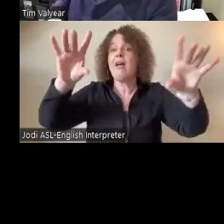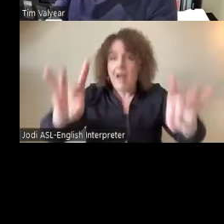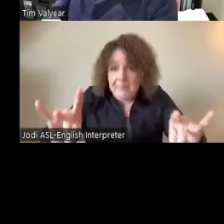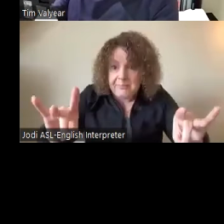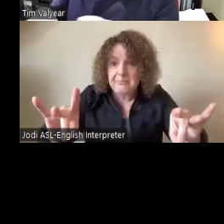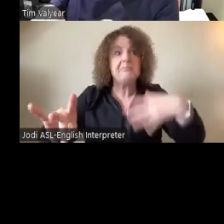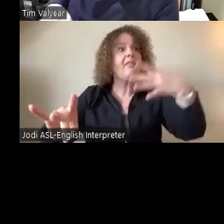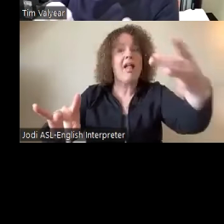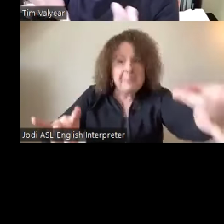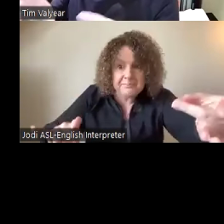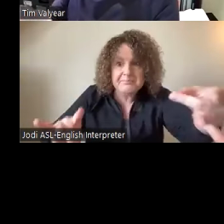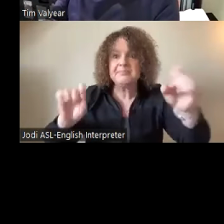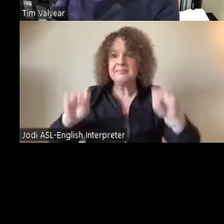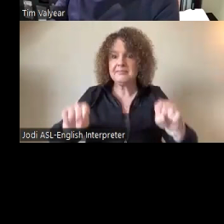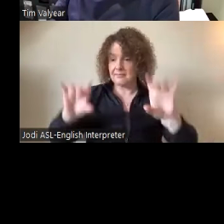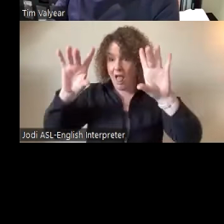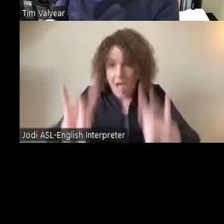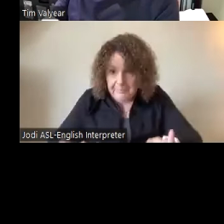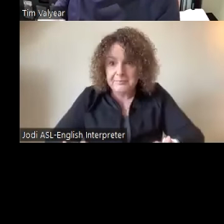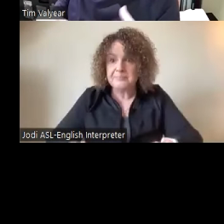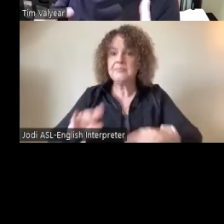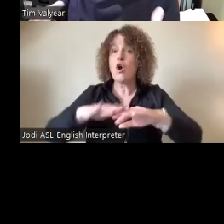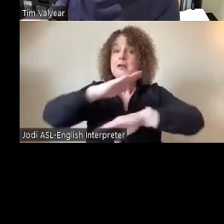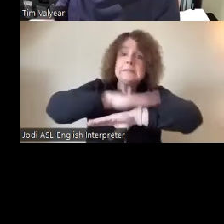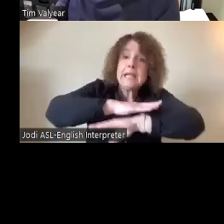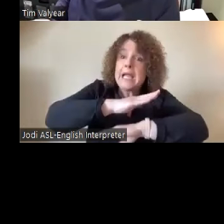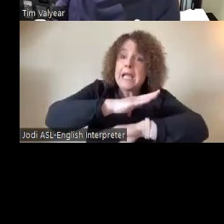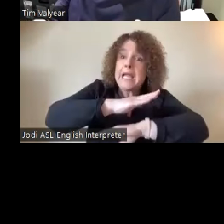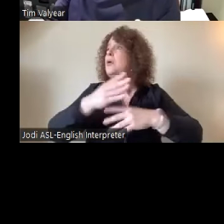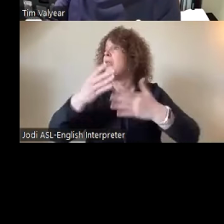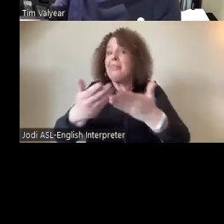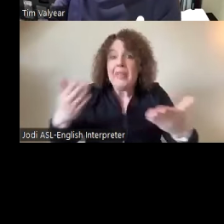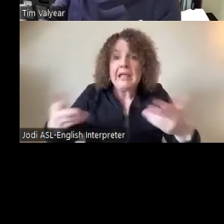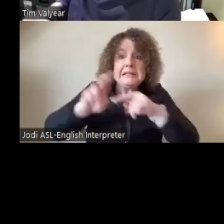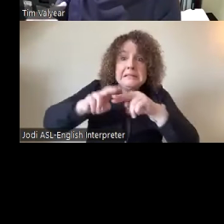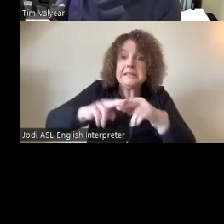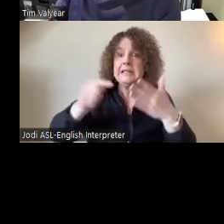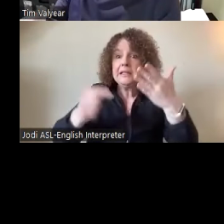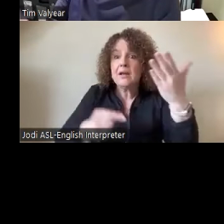in the respiratory system. Coughing, sneezing, it can get out of the body through the nose and mouth, it can